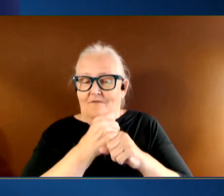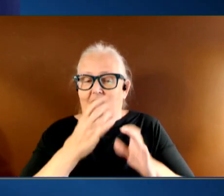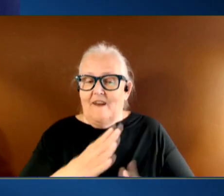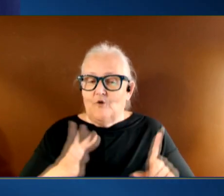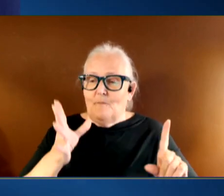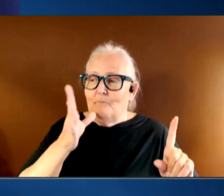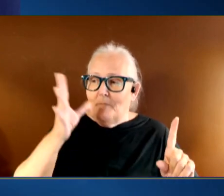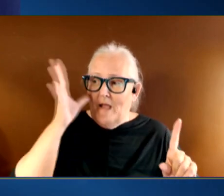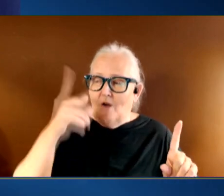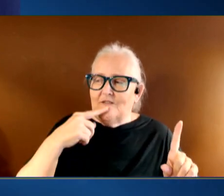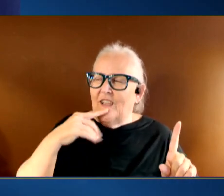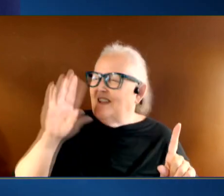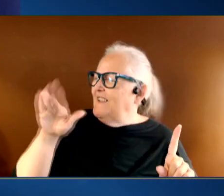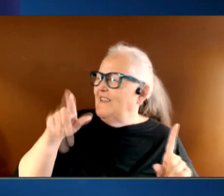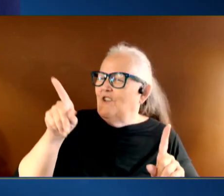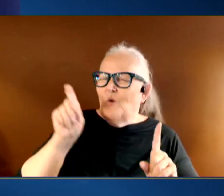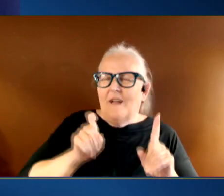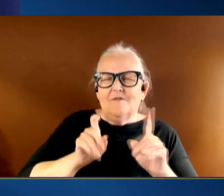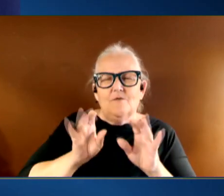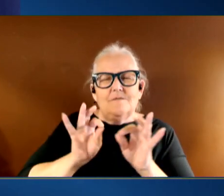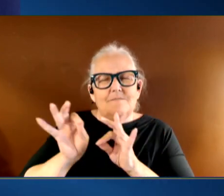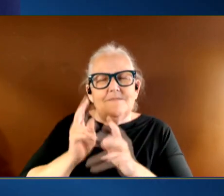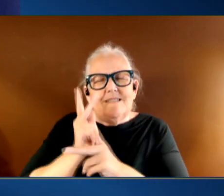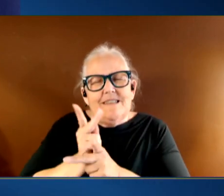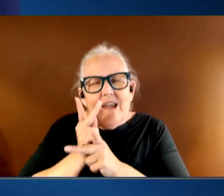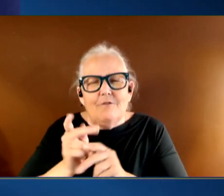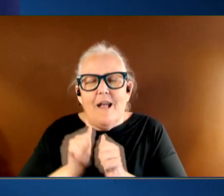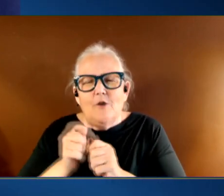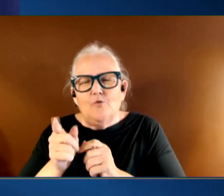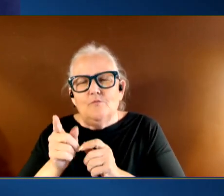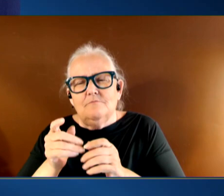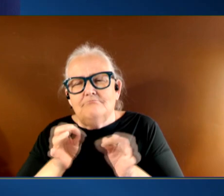you talk about these technologies. Because for parents of children with sickle cell disease,